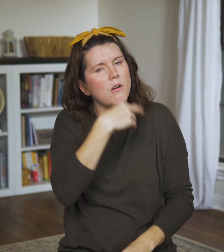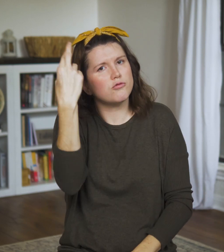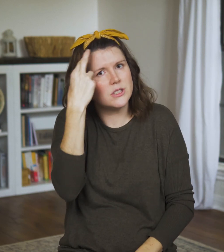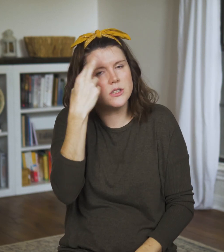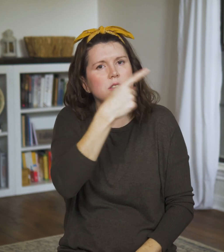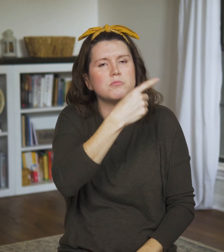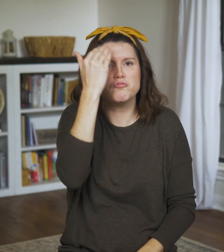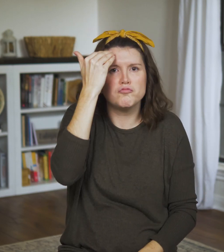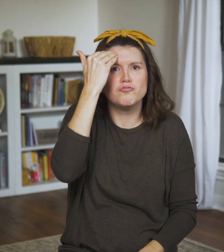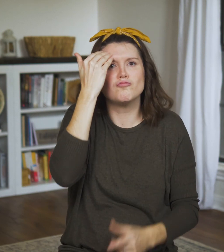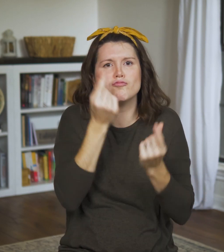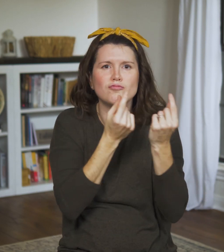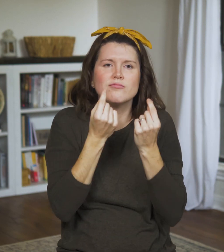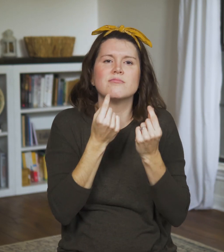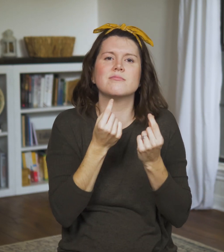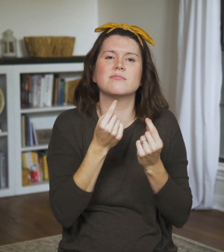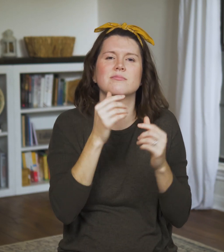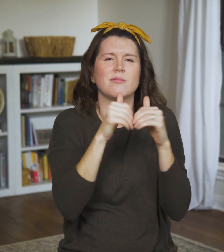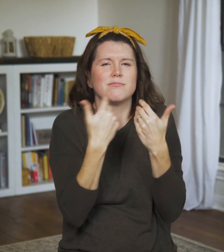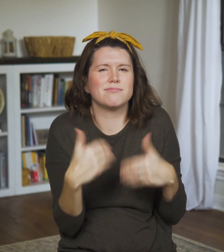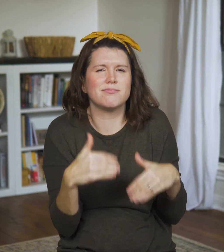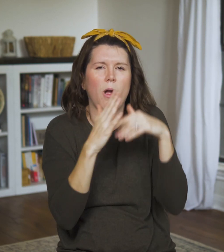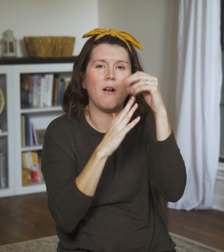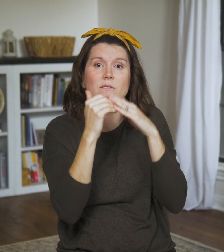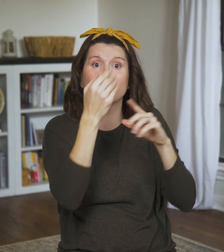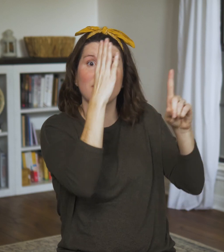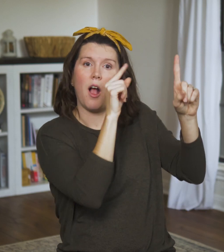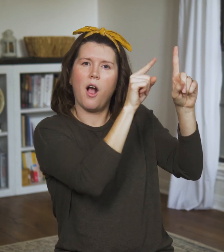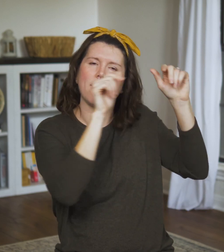he won’t be missing it where he’s headed.